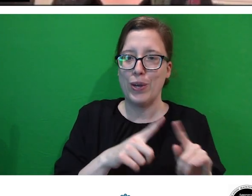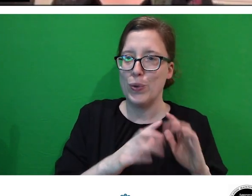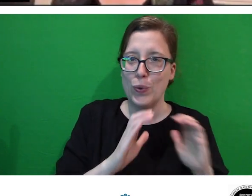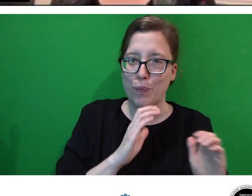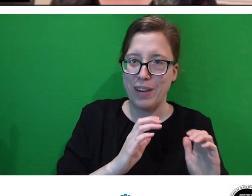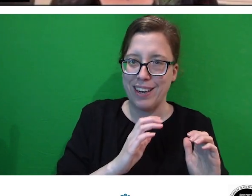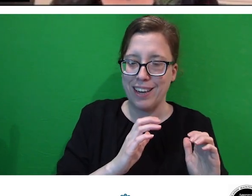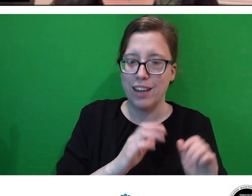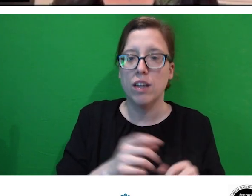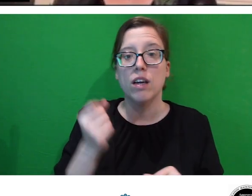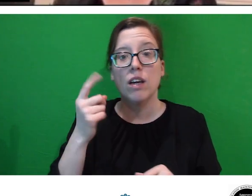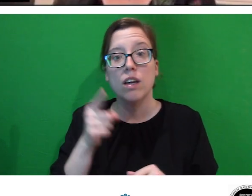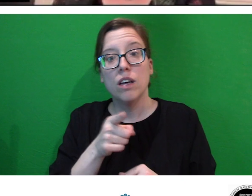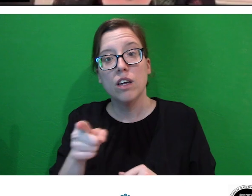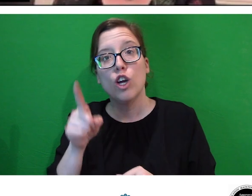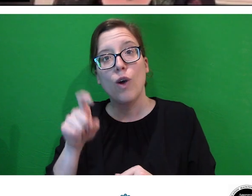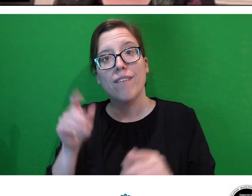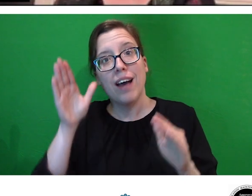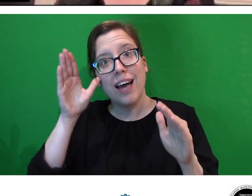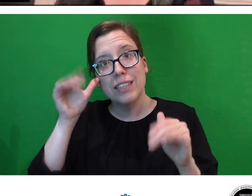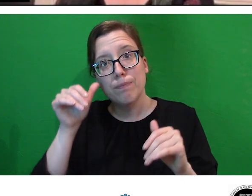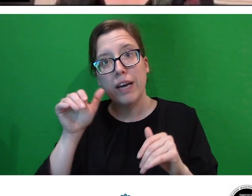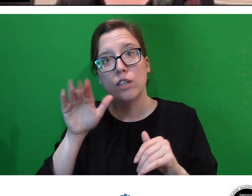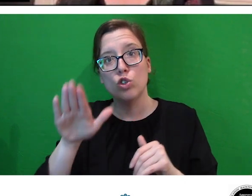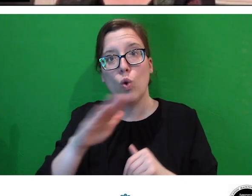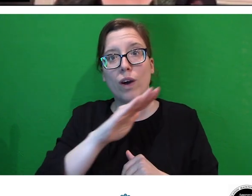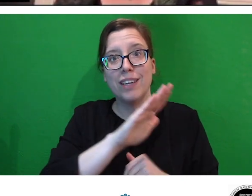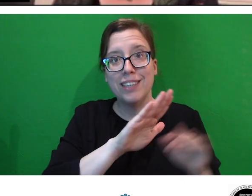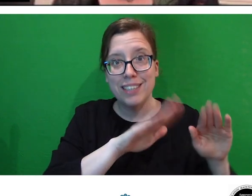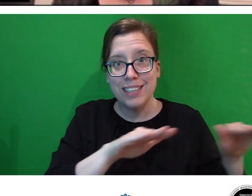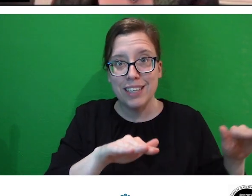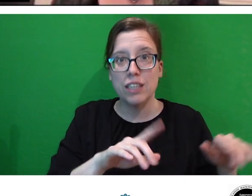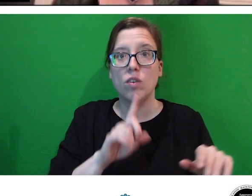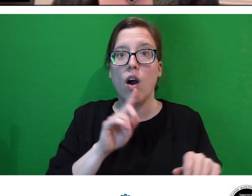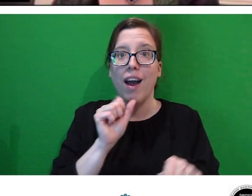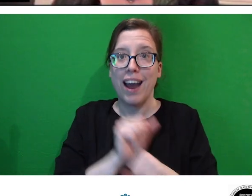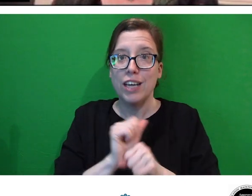Everybody communicates all the time. Language is just one means.